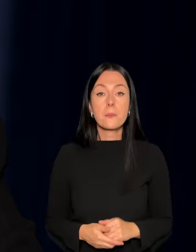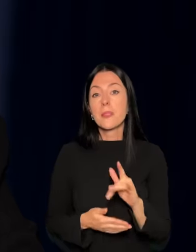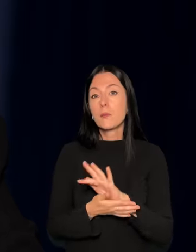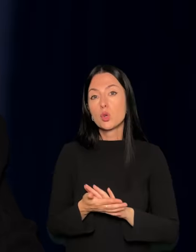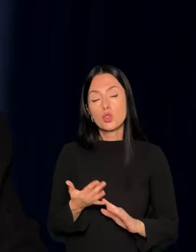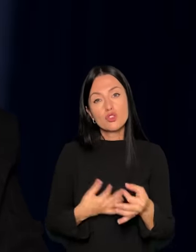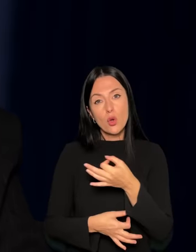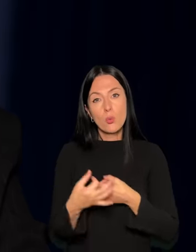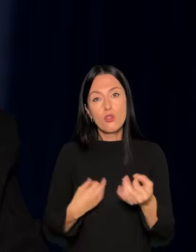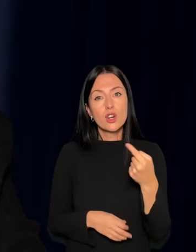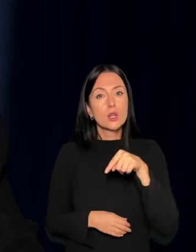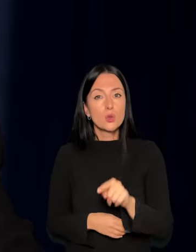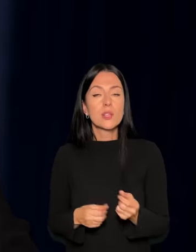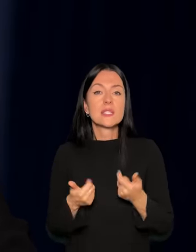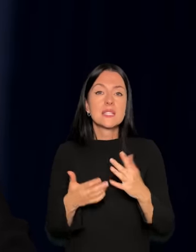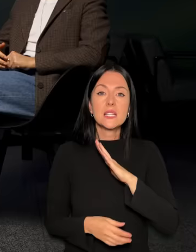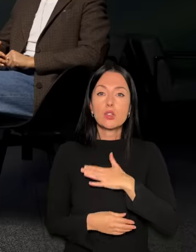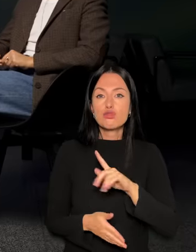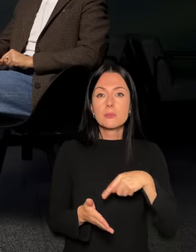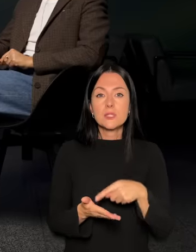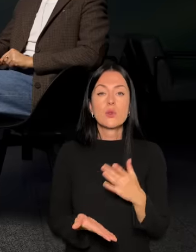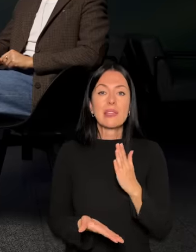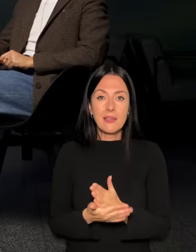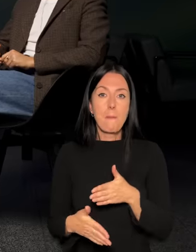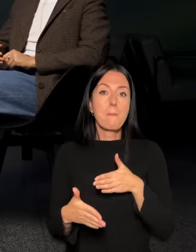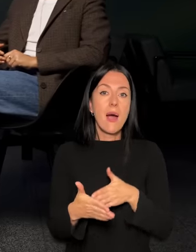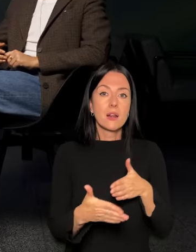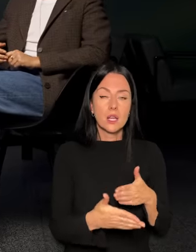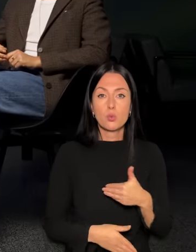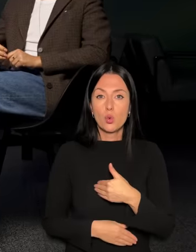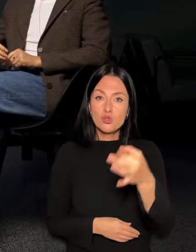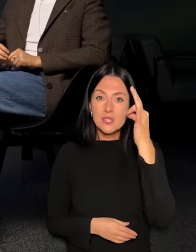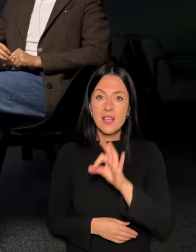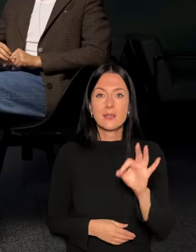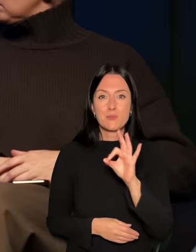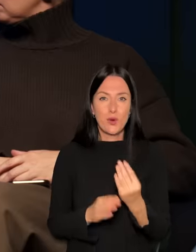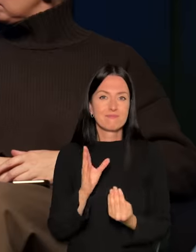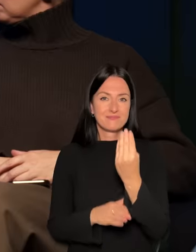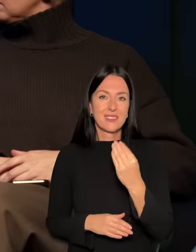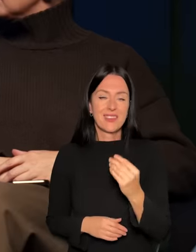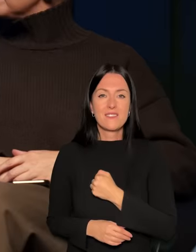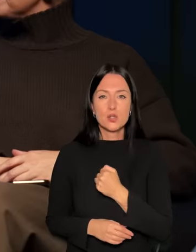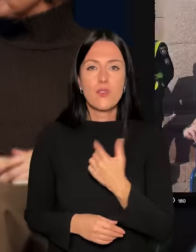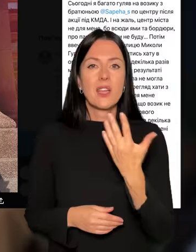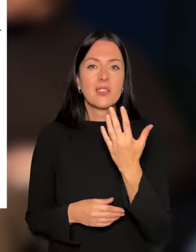Continuing the discussion of how our city is barrier-free. I want to mention a tweet from a soldier who said,